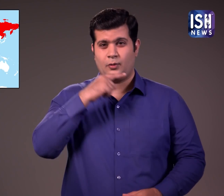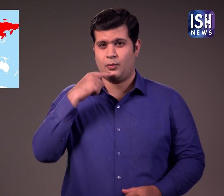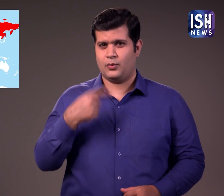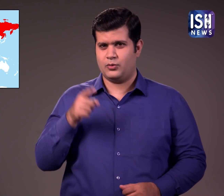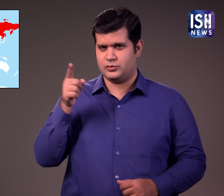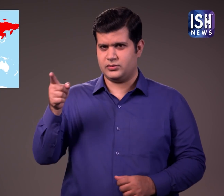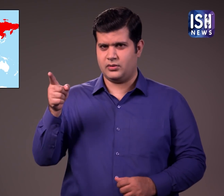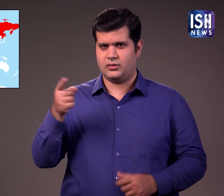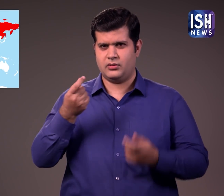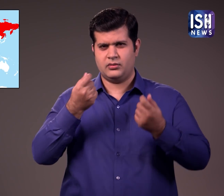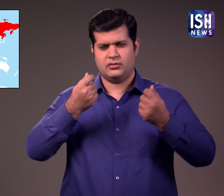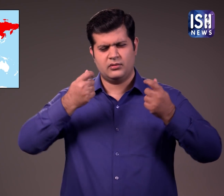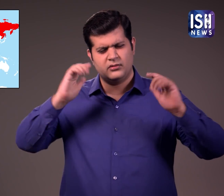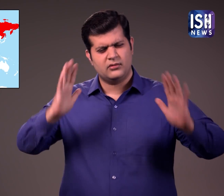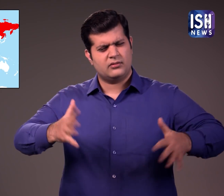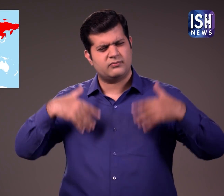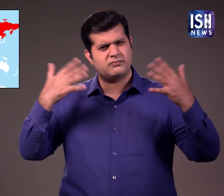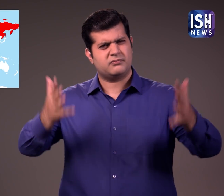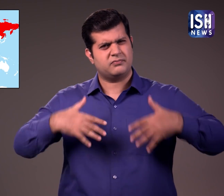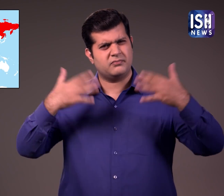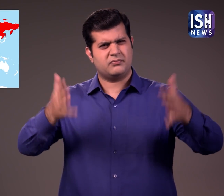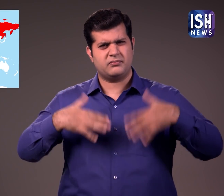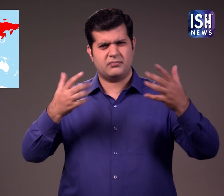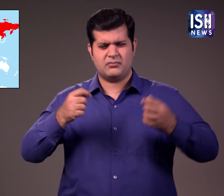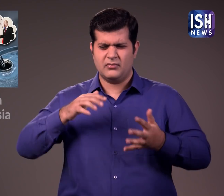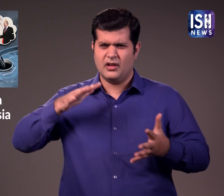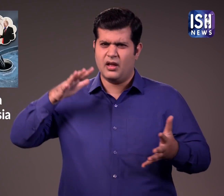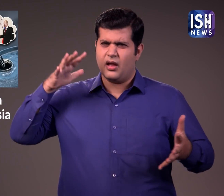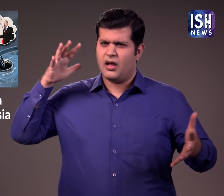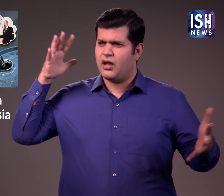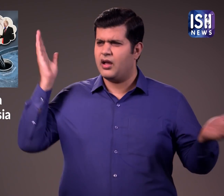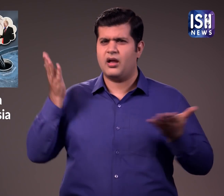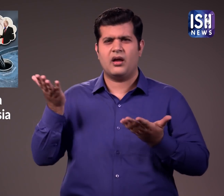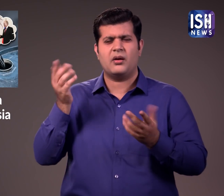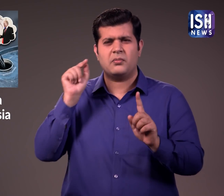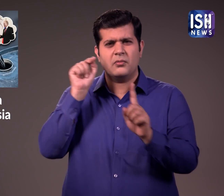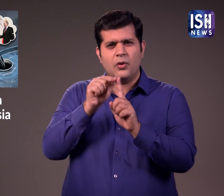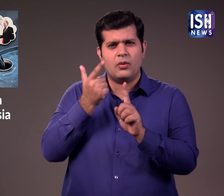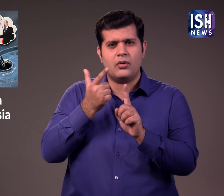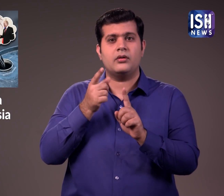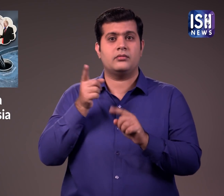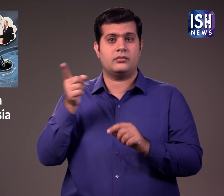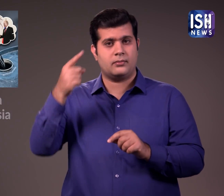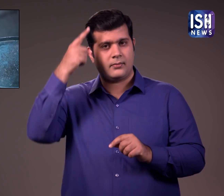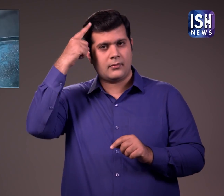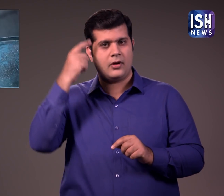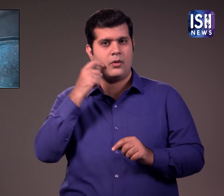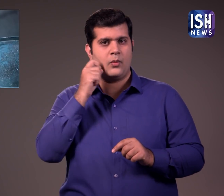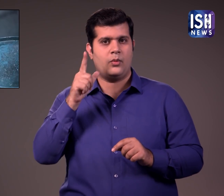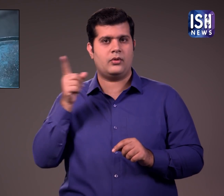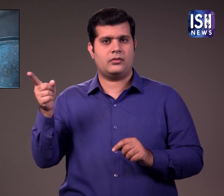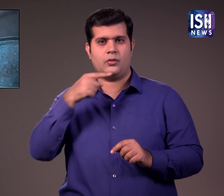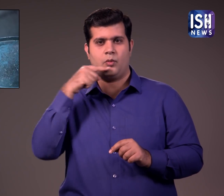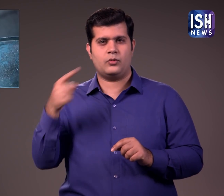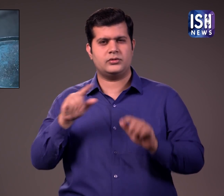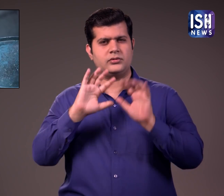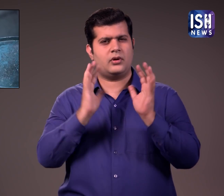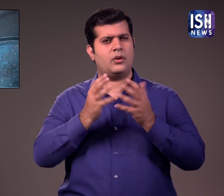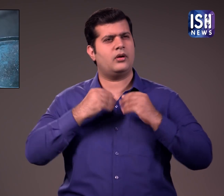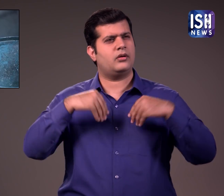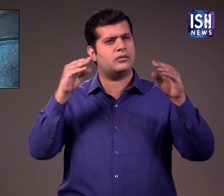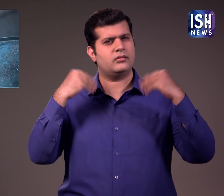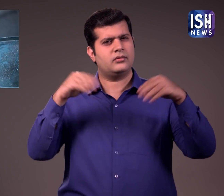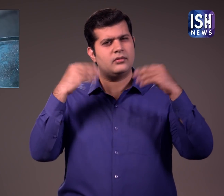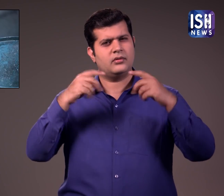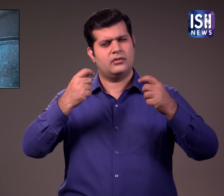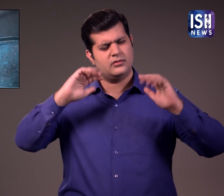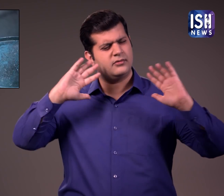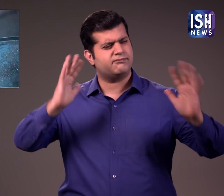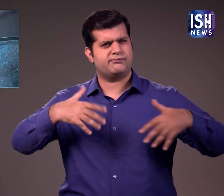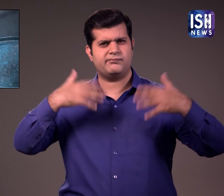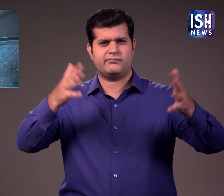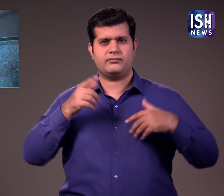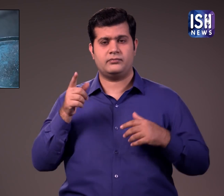Russia gets its main source of income by selling crude oil to various countries.